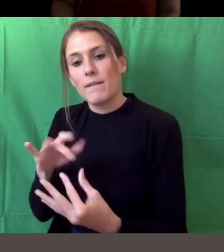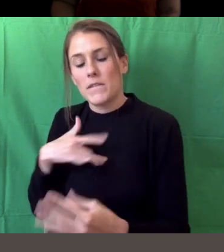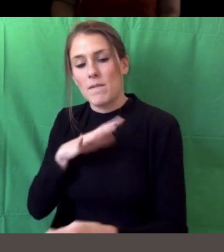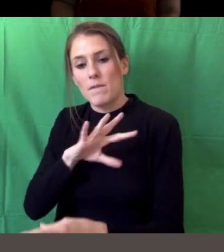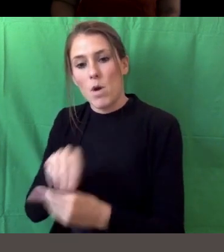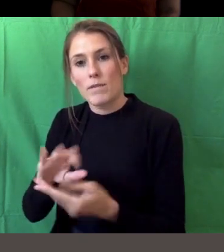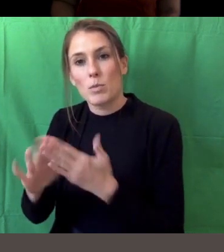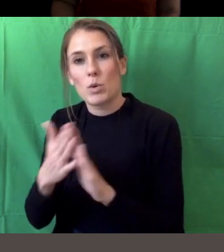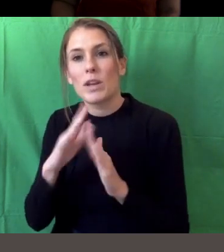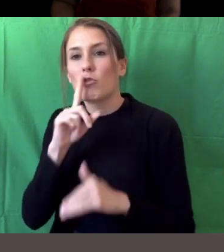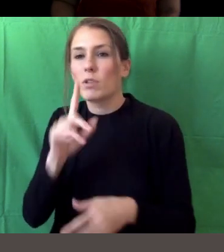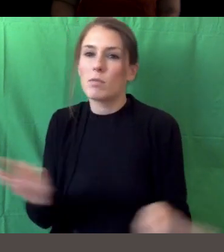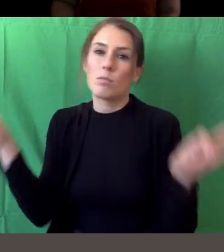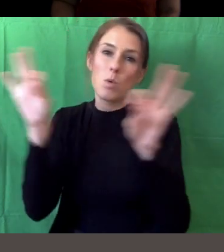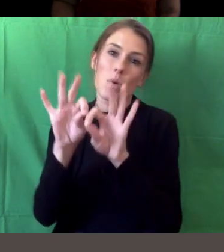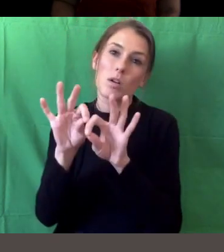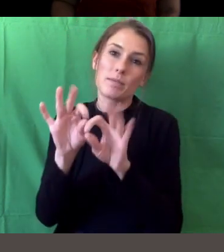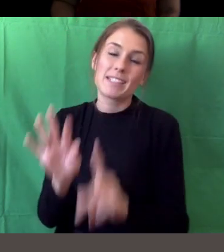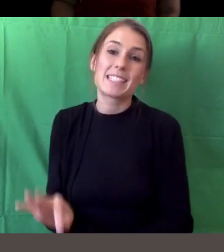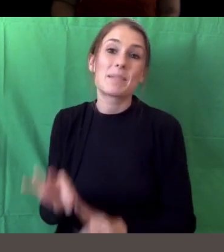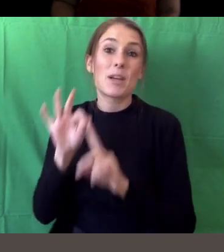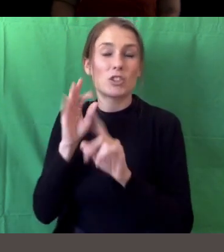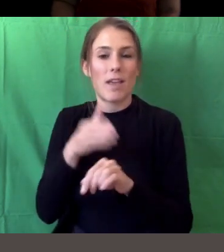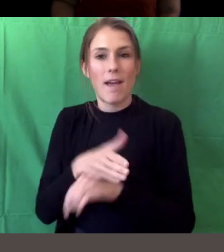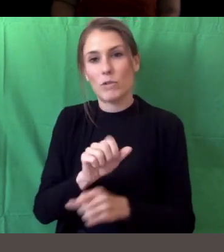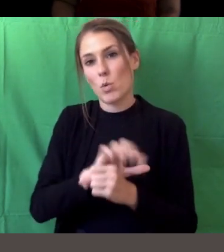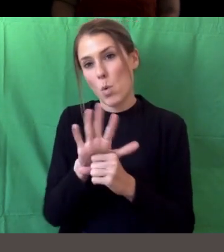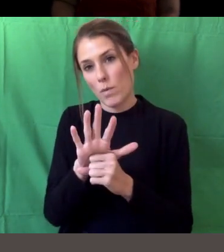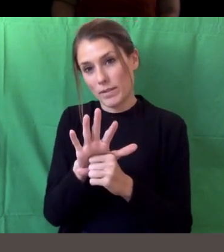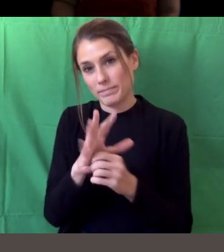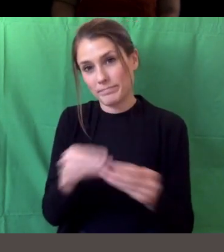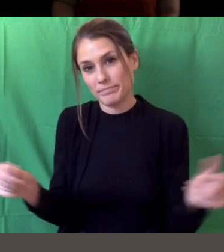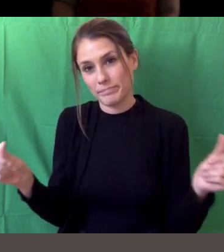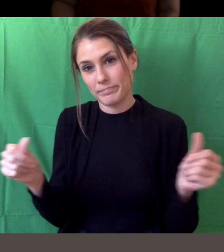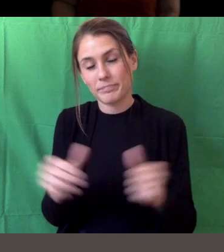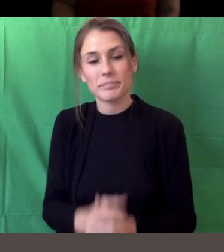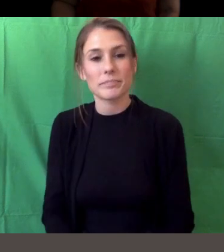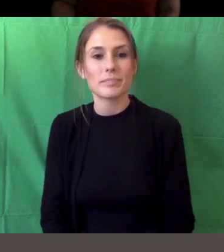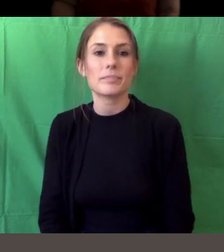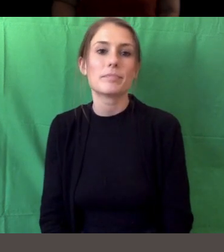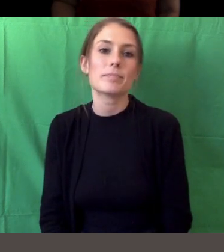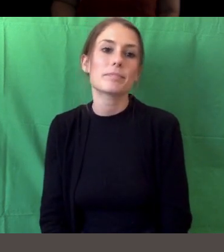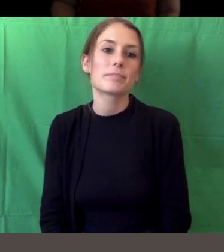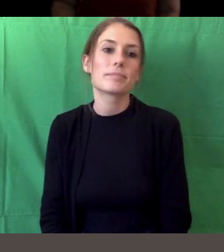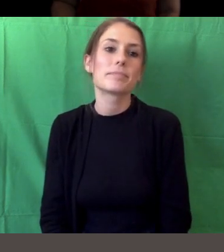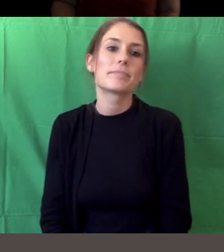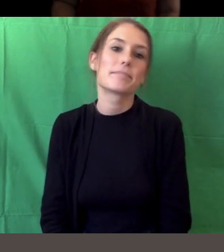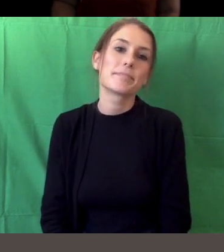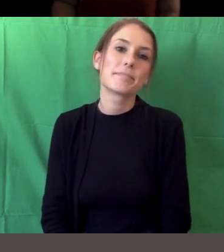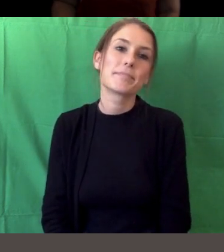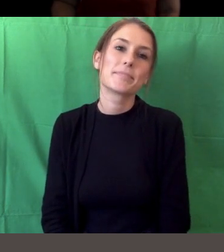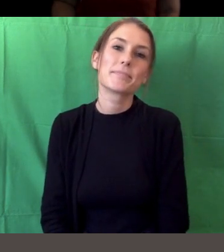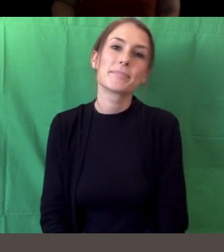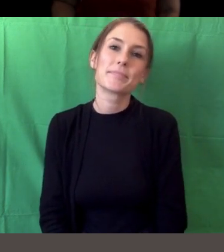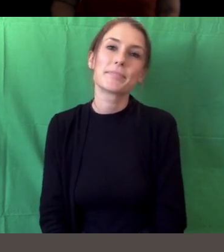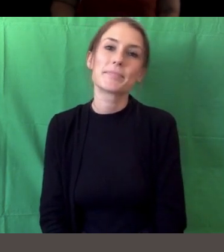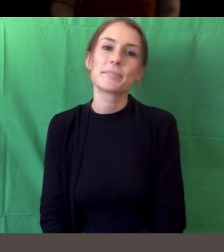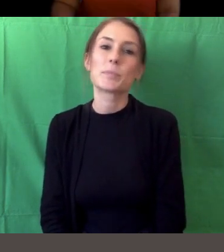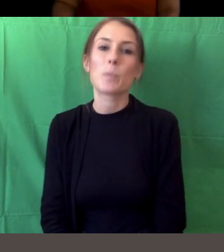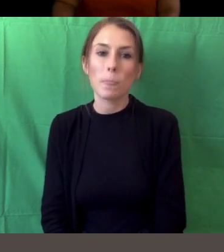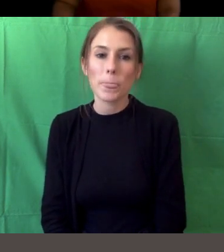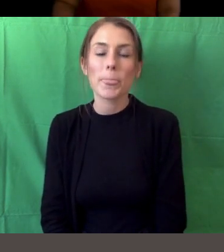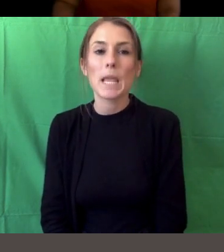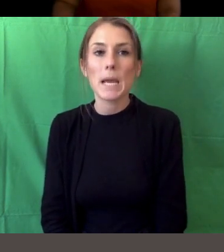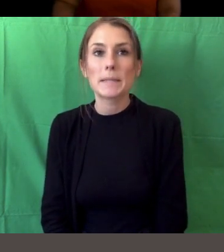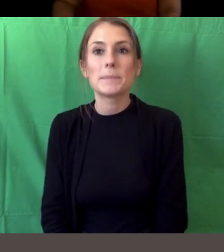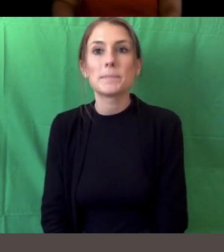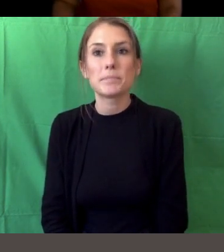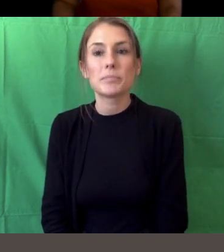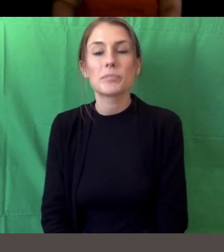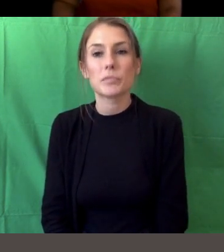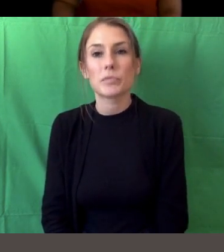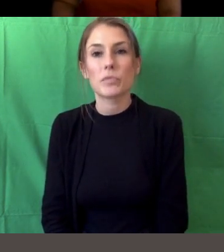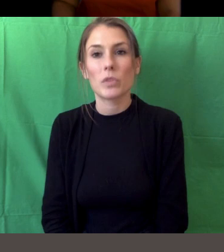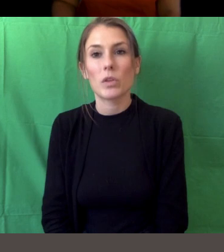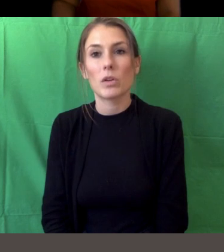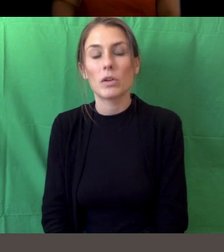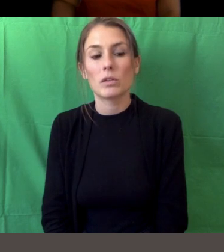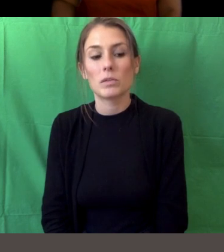Being connected and being part of the community is very important, particularly post-COVID.